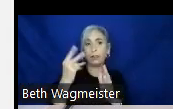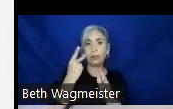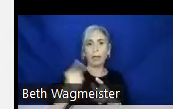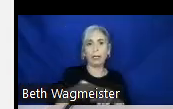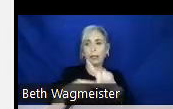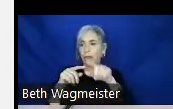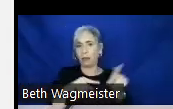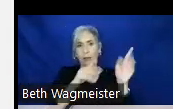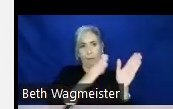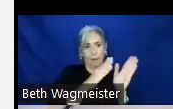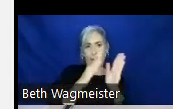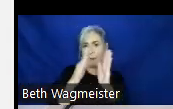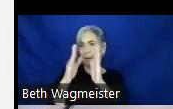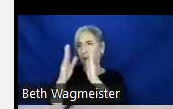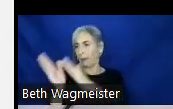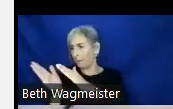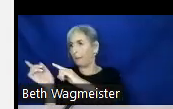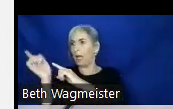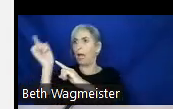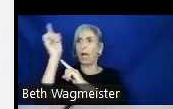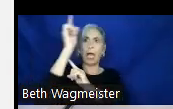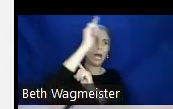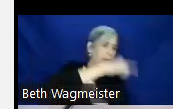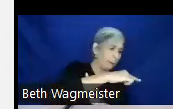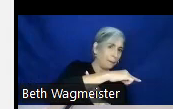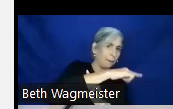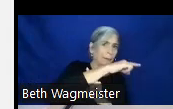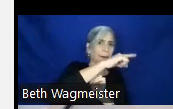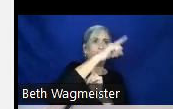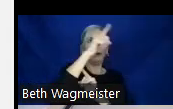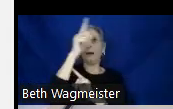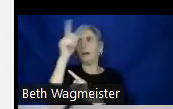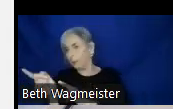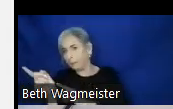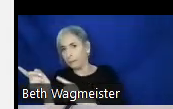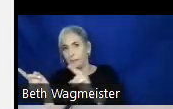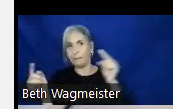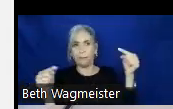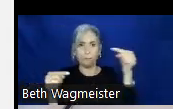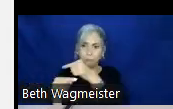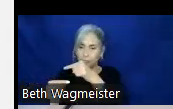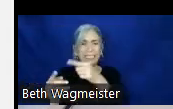from launch back to planning when you launch a new feature or launch to interaction or visual design,